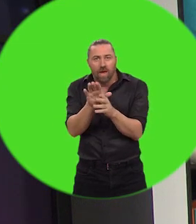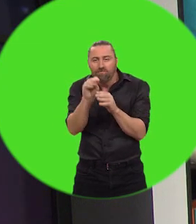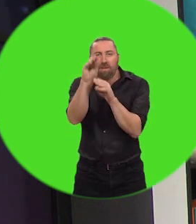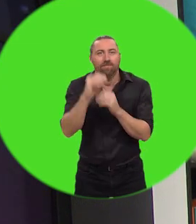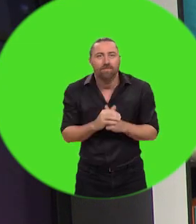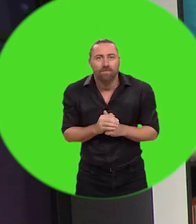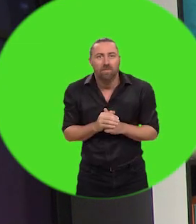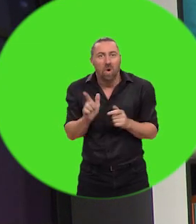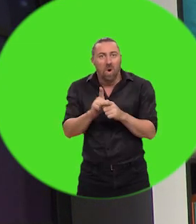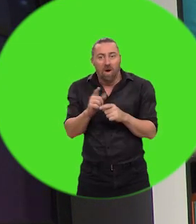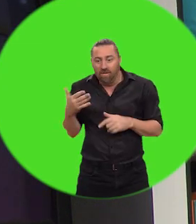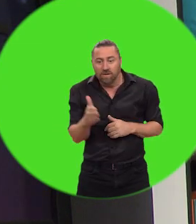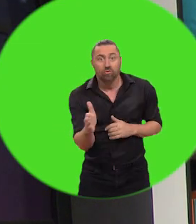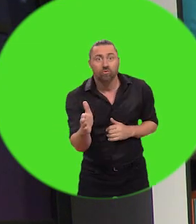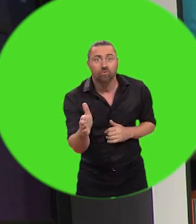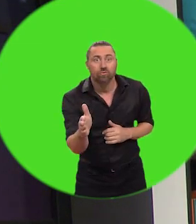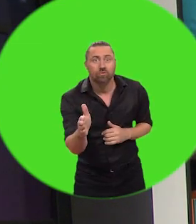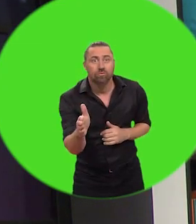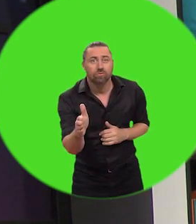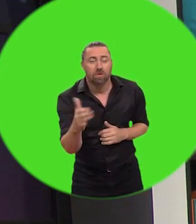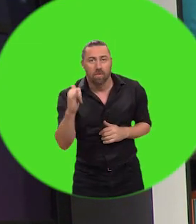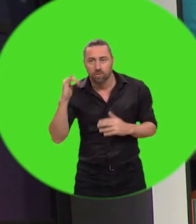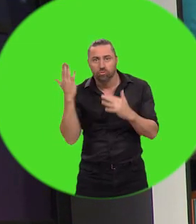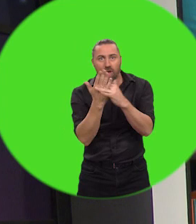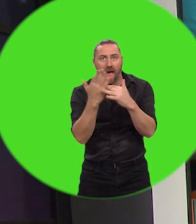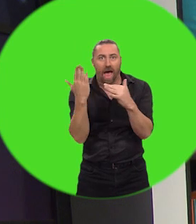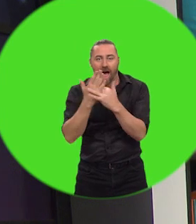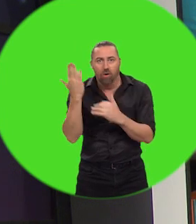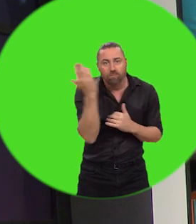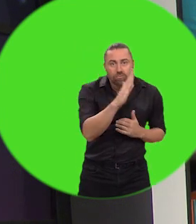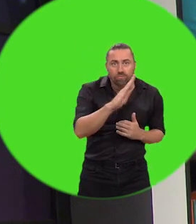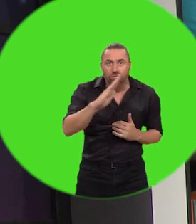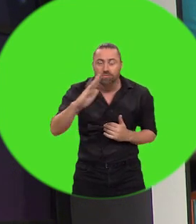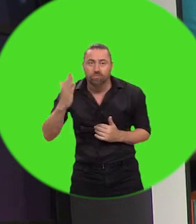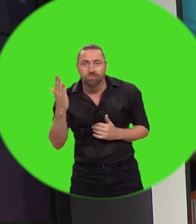Or a fish, maybe even a shark. (child giggling)